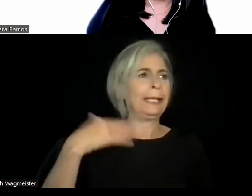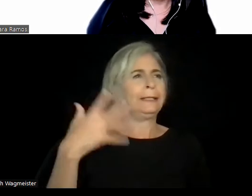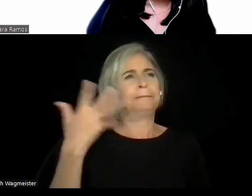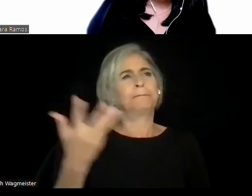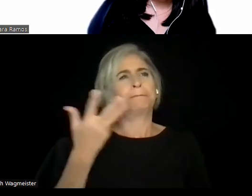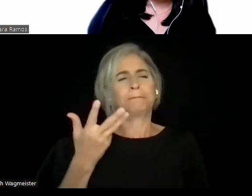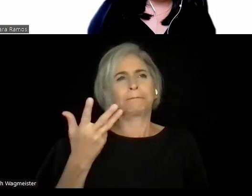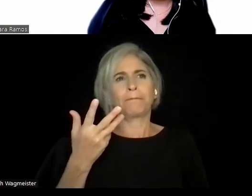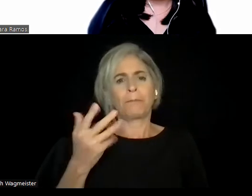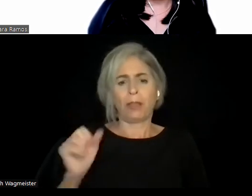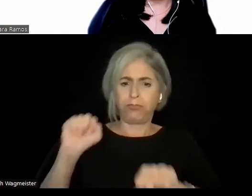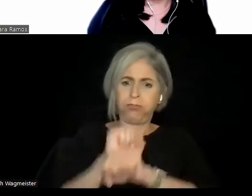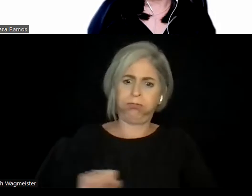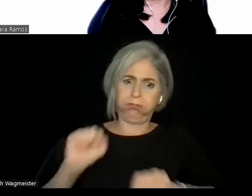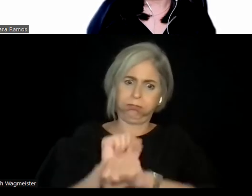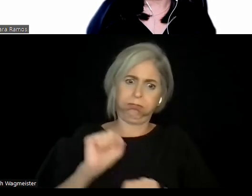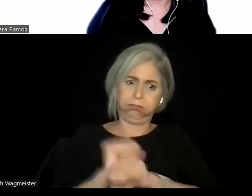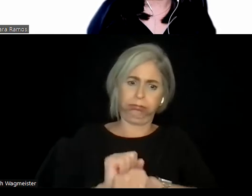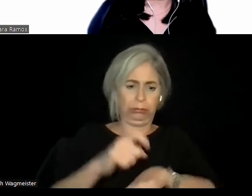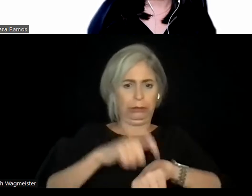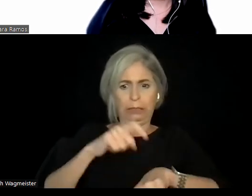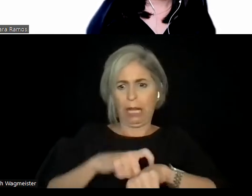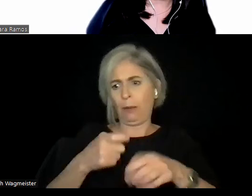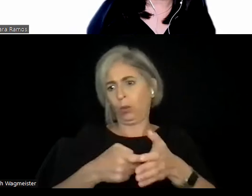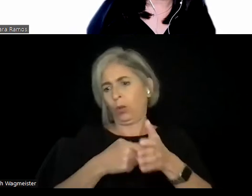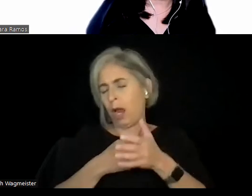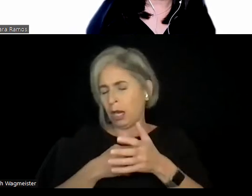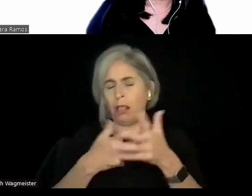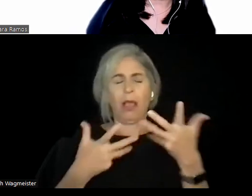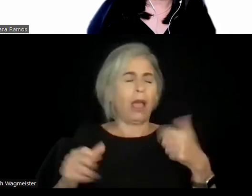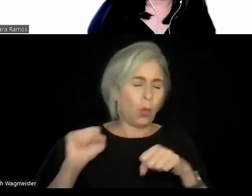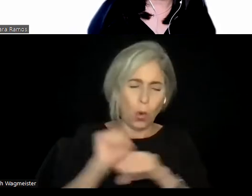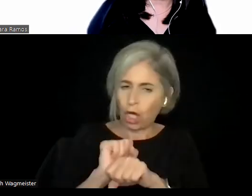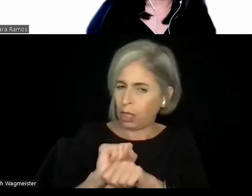a lot. You know, some of the BCI studies,